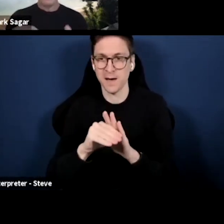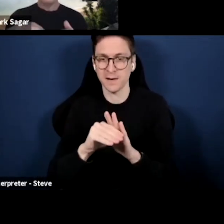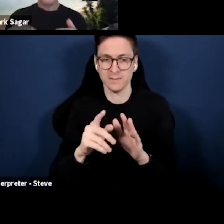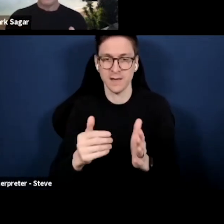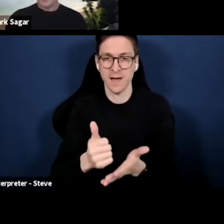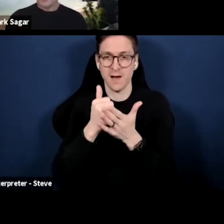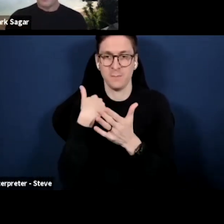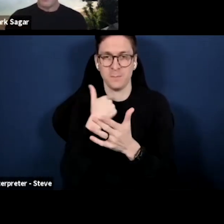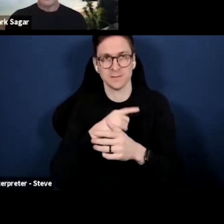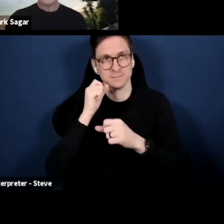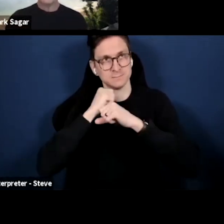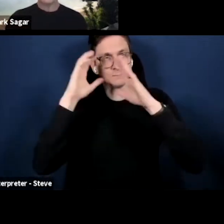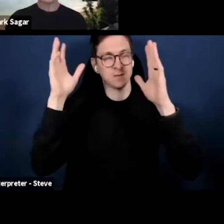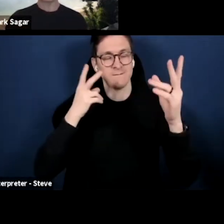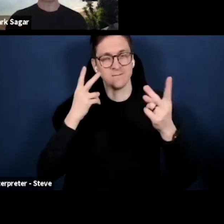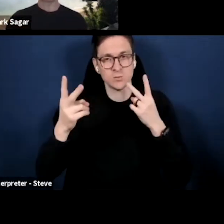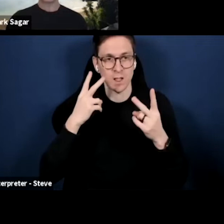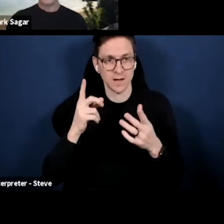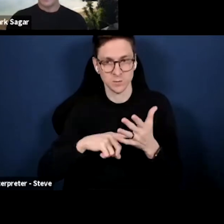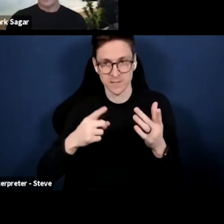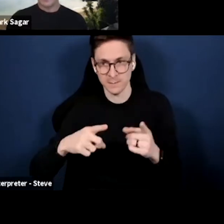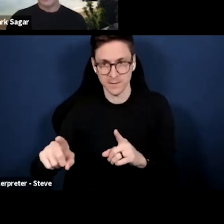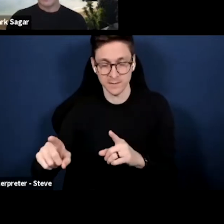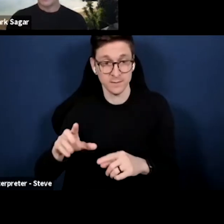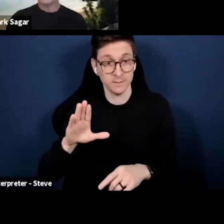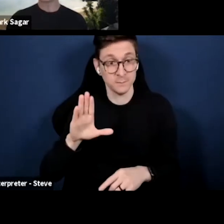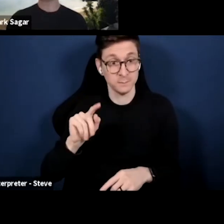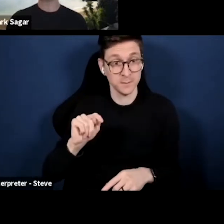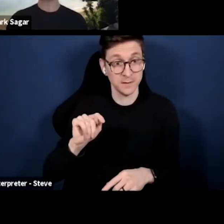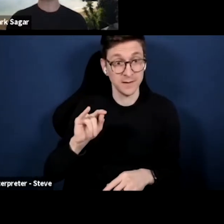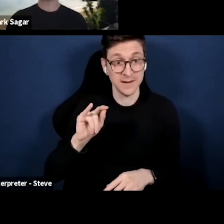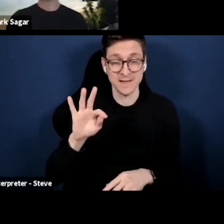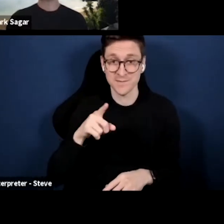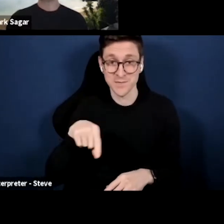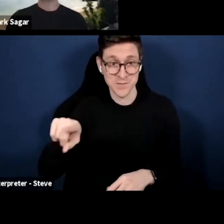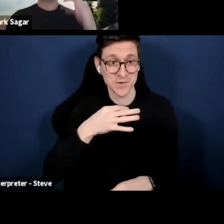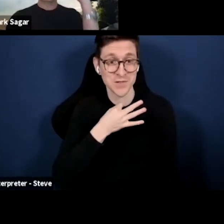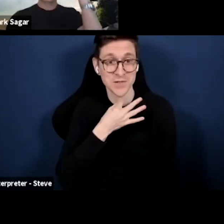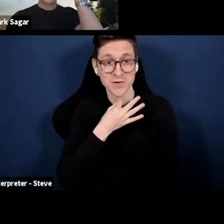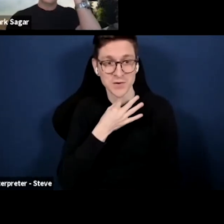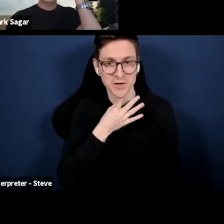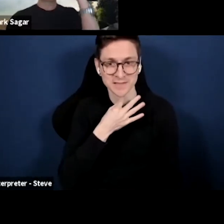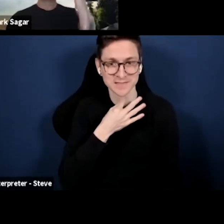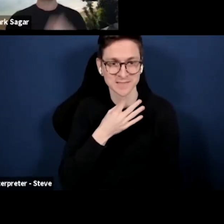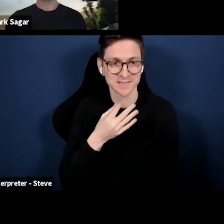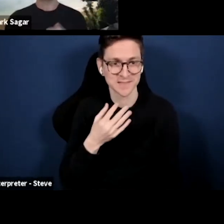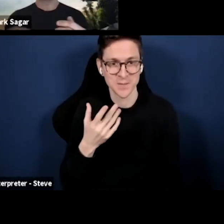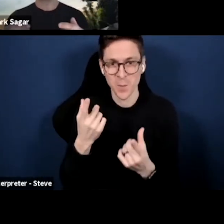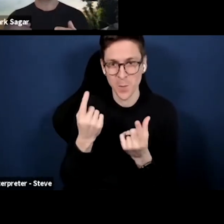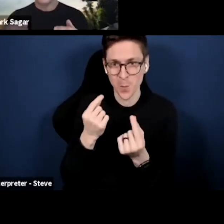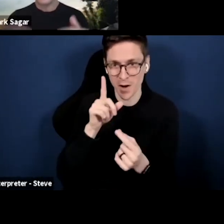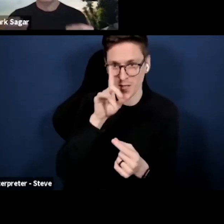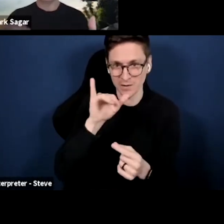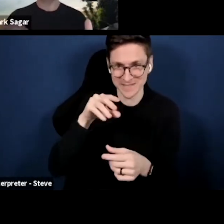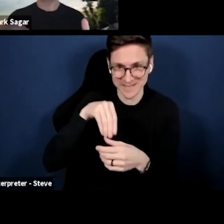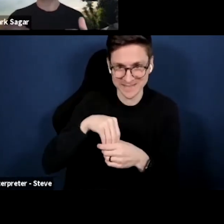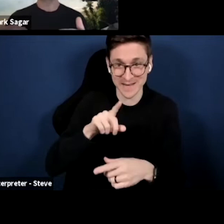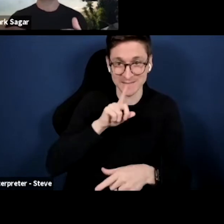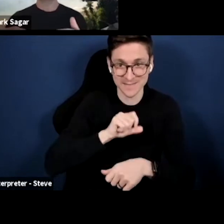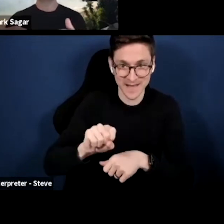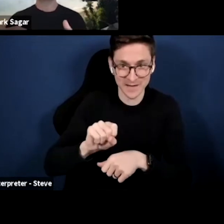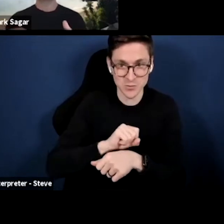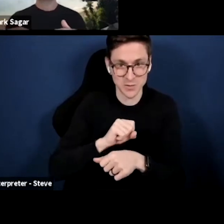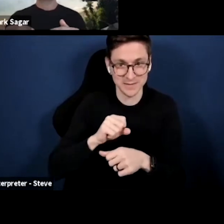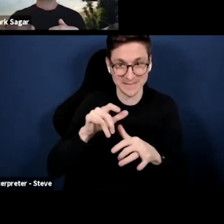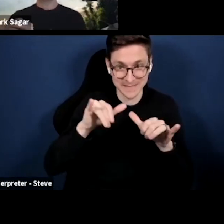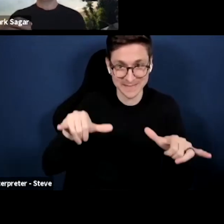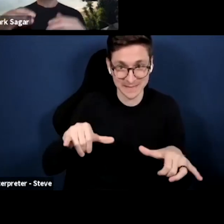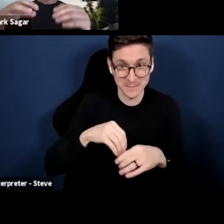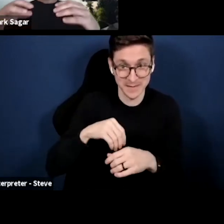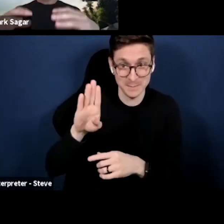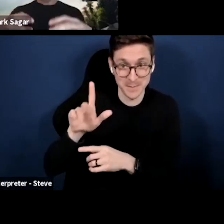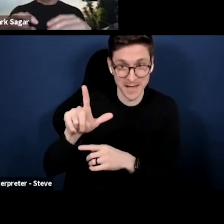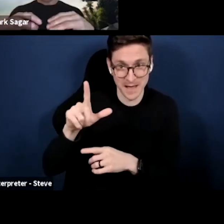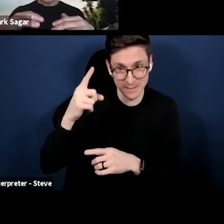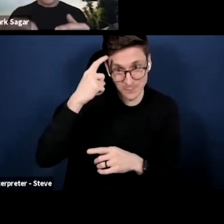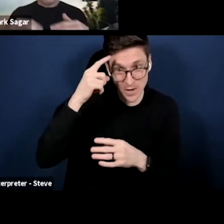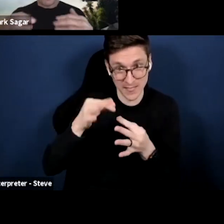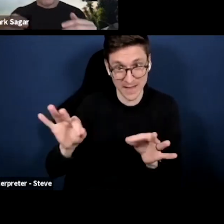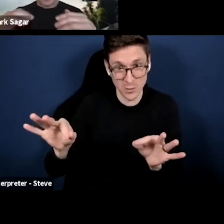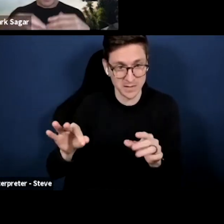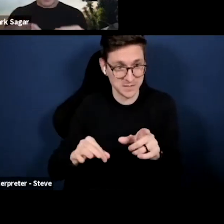but if we want to look at where this is in in the in the system in in bl then we put the appropriate